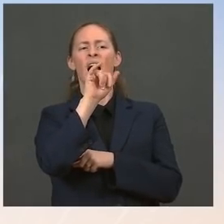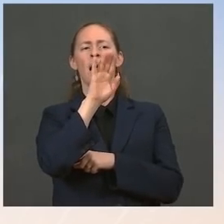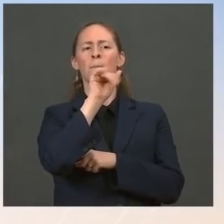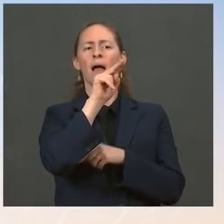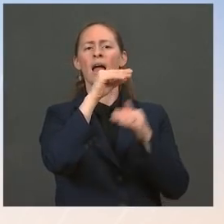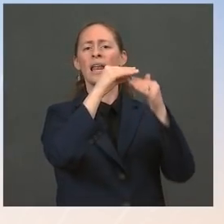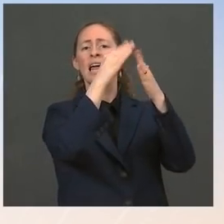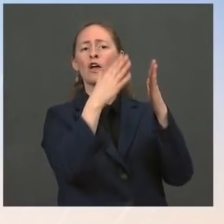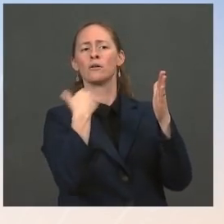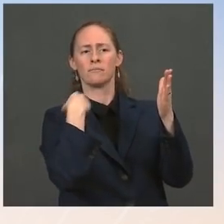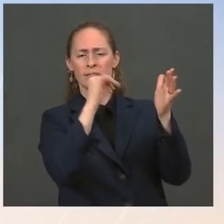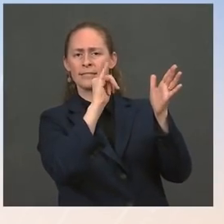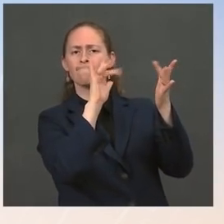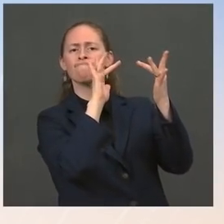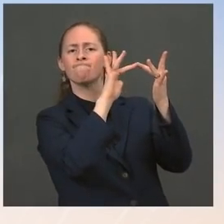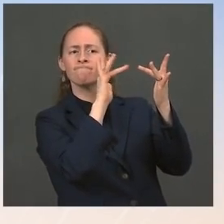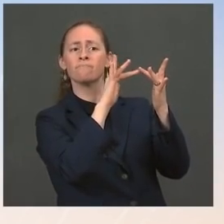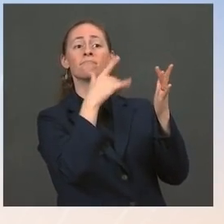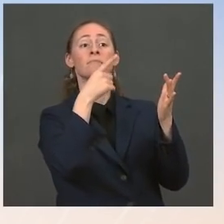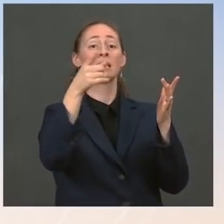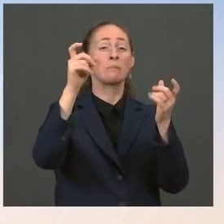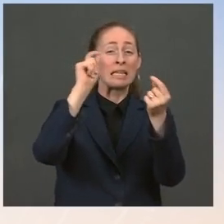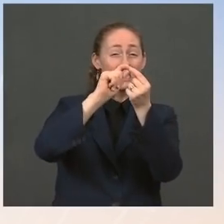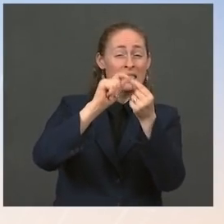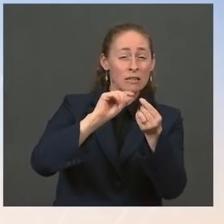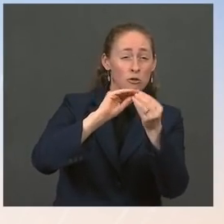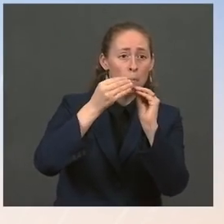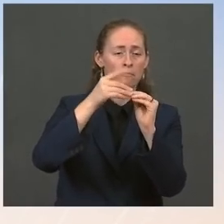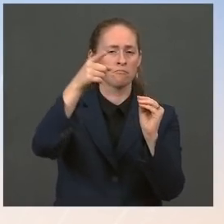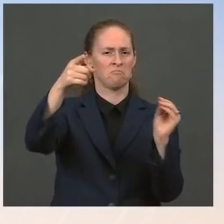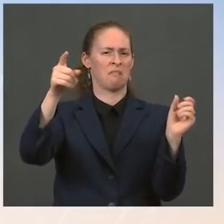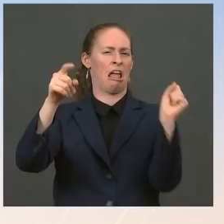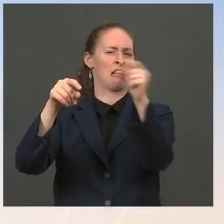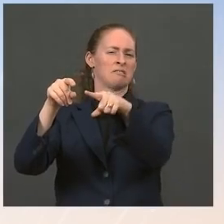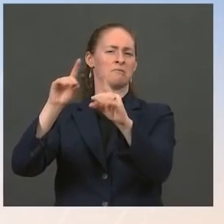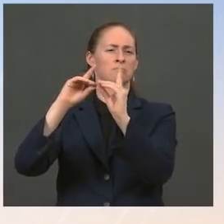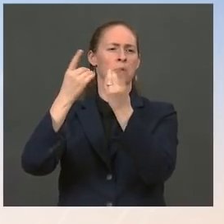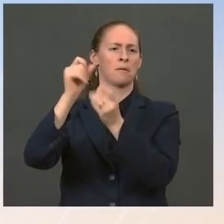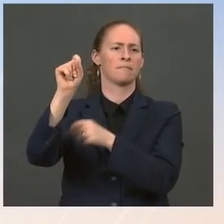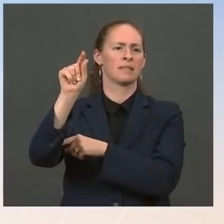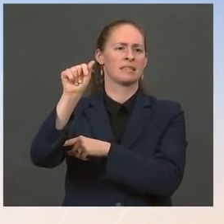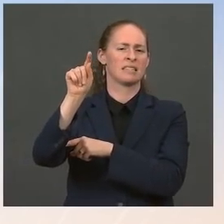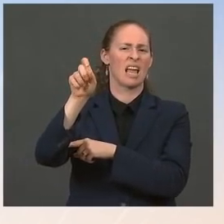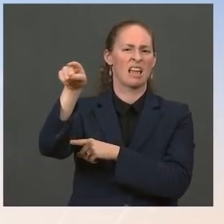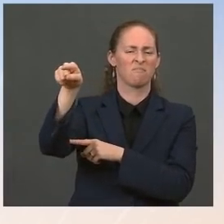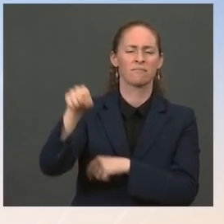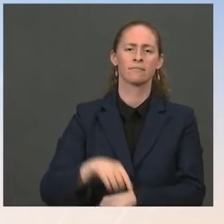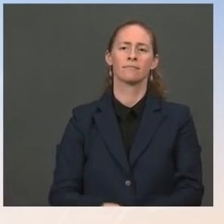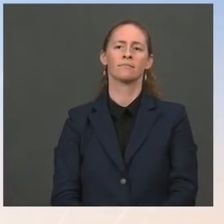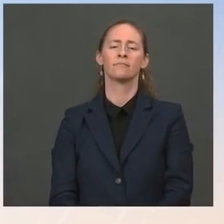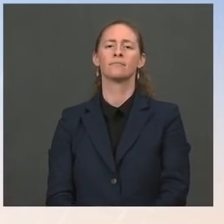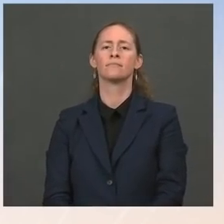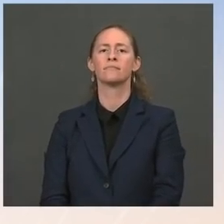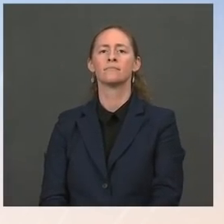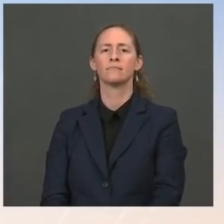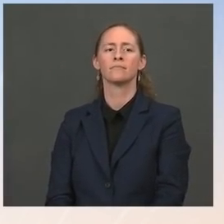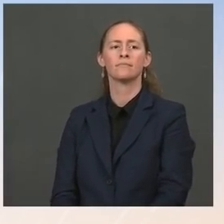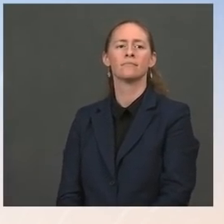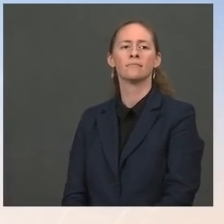I'd point you to the State Department. And they have the most updated number on that, given they oversee that process. Go ahead. The Press: Jen, there's been some reporting that Senate Democrats are planning